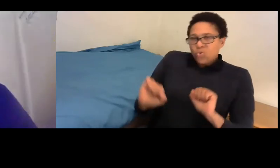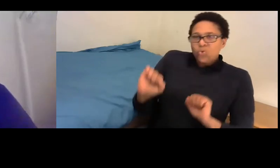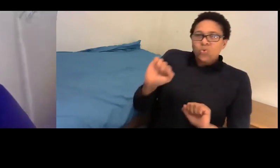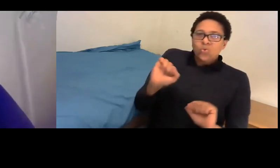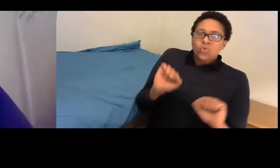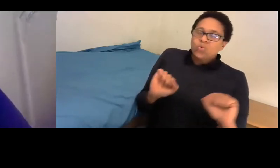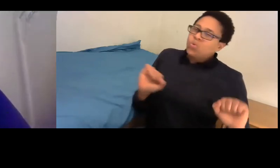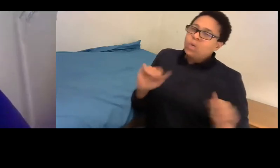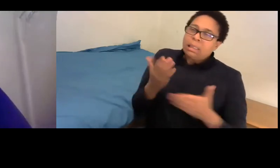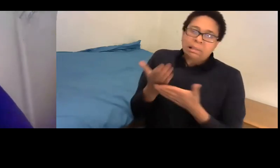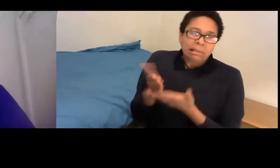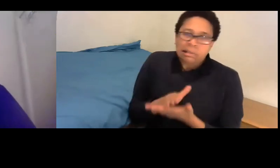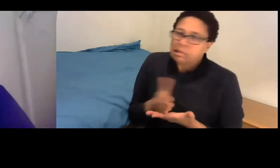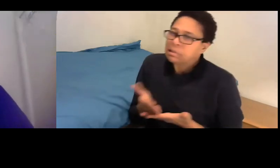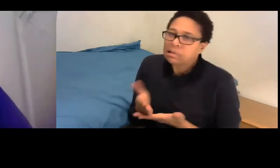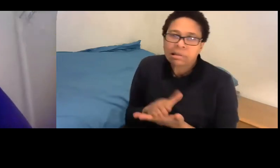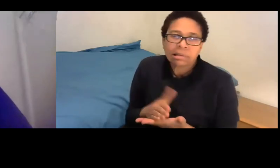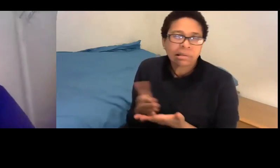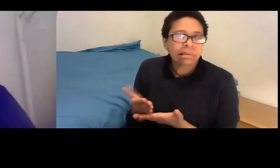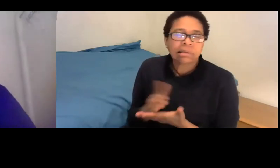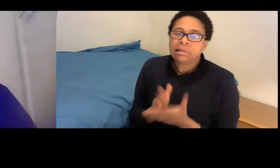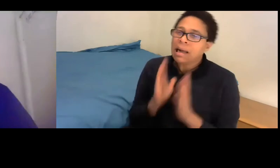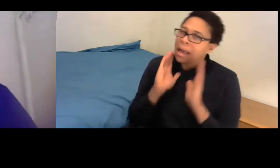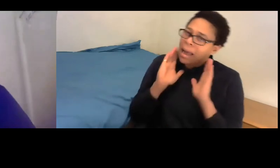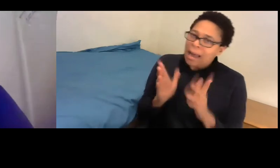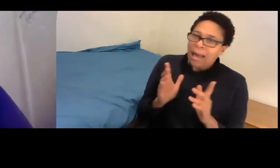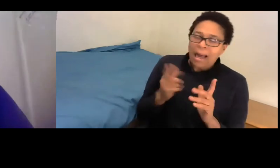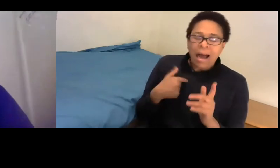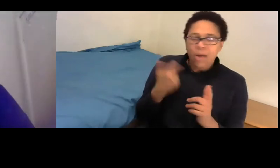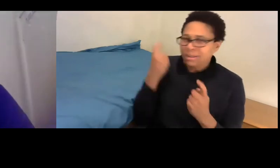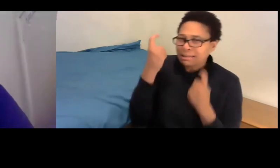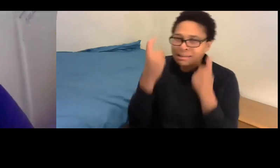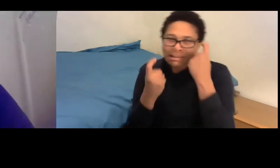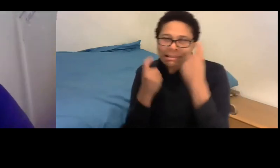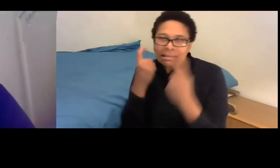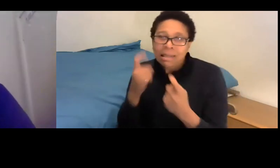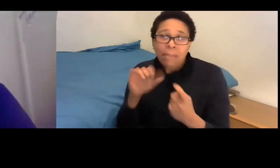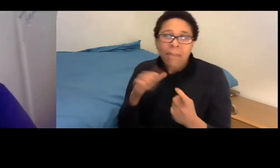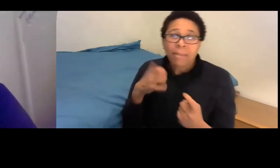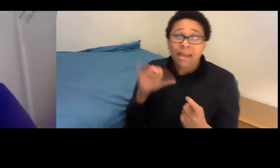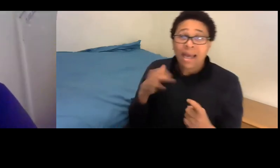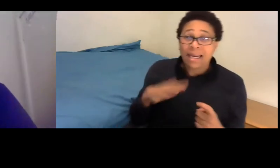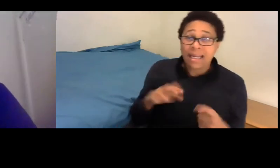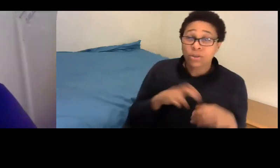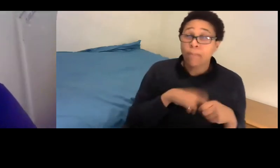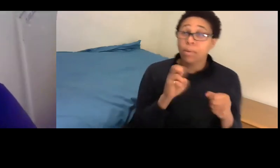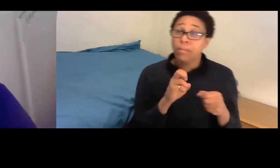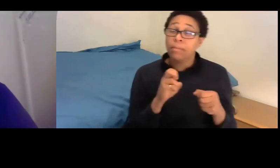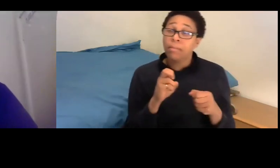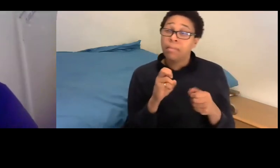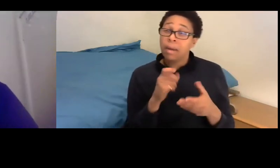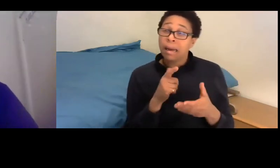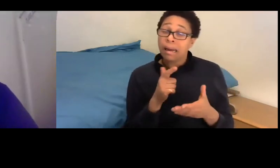wondering, well, do I have to choose one thing or the other, I discovered this group in Malaysia called Sisters In